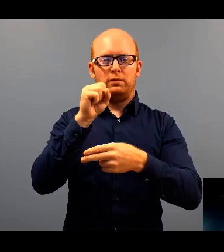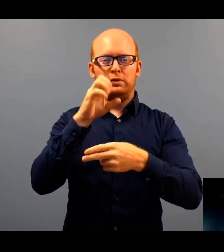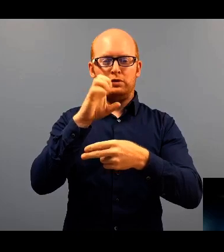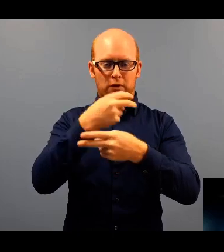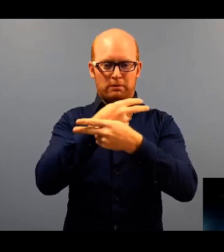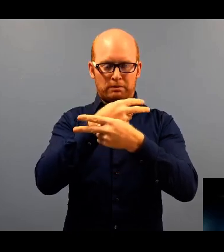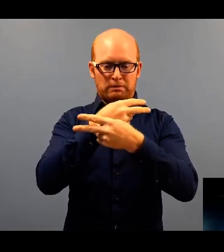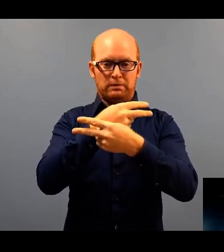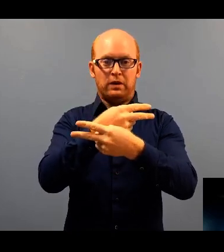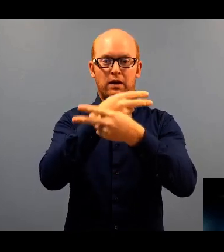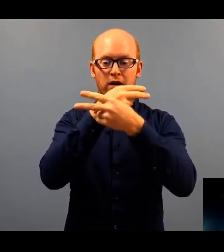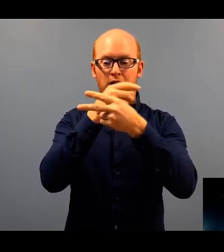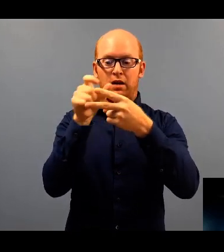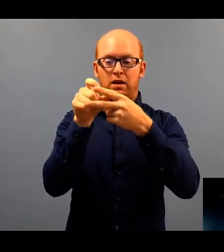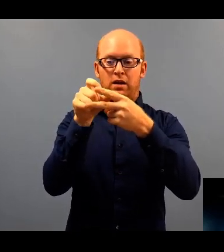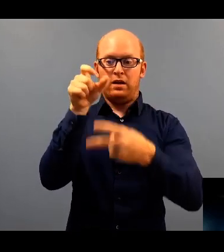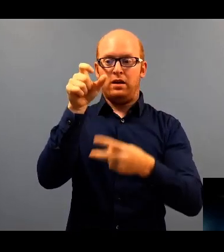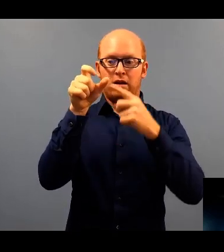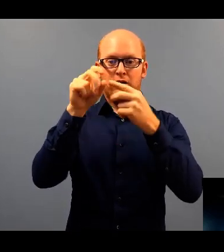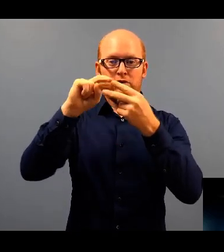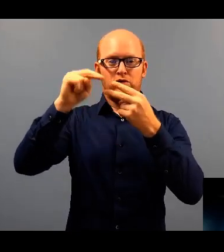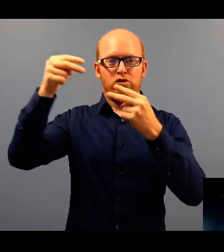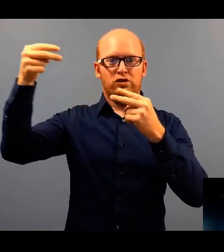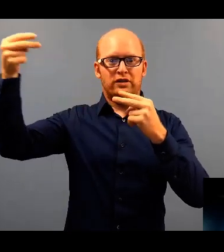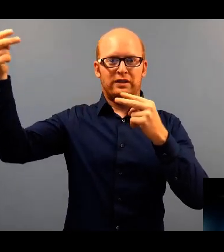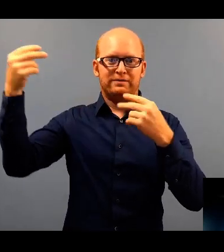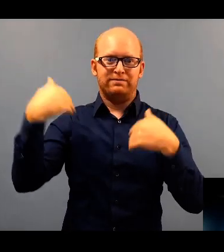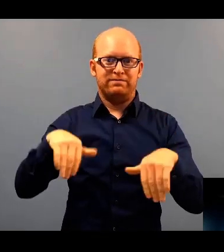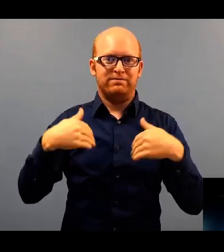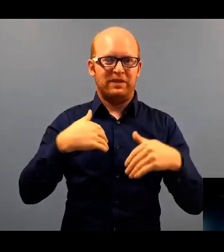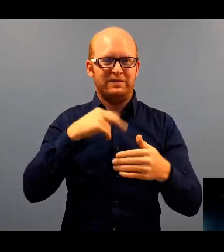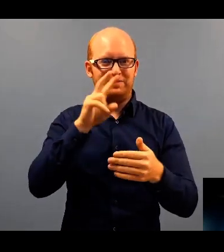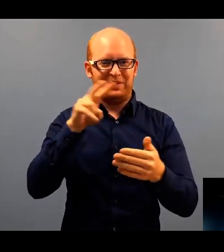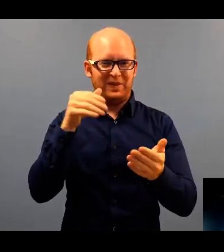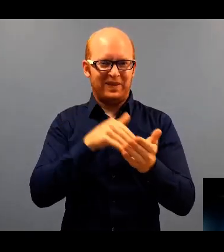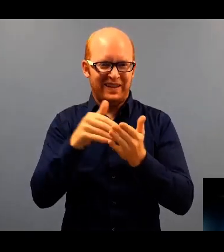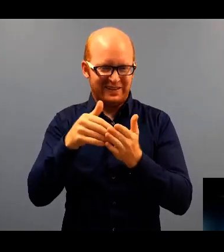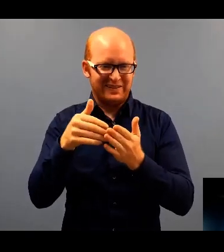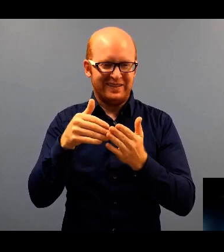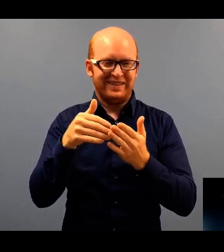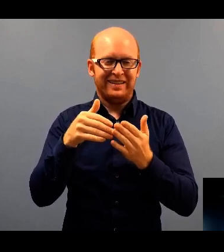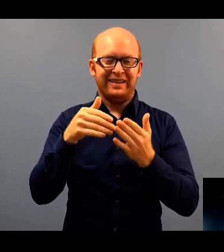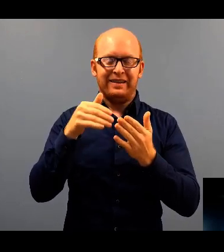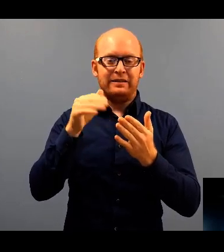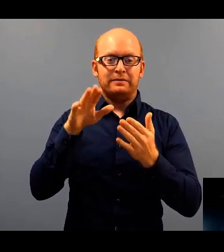Our chromosomes are like packages that contain our genes. We all have about 22,000 genes housed